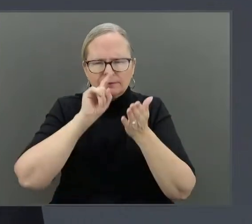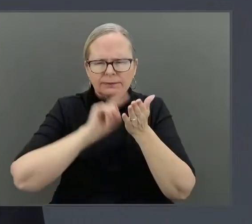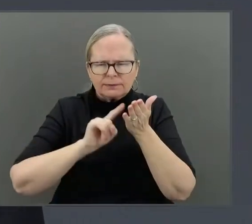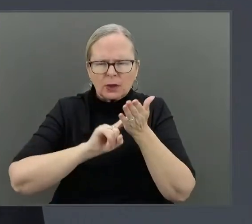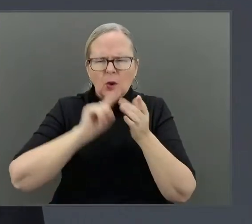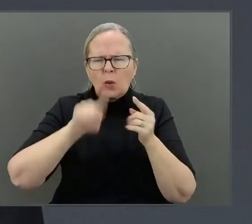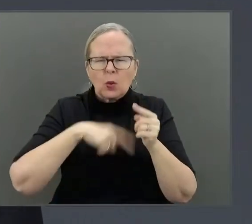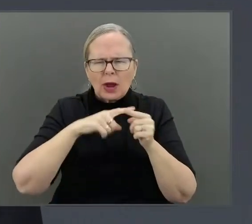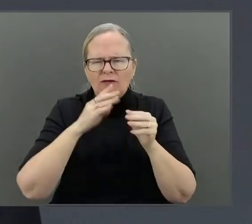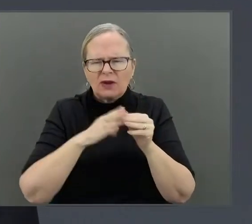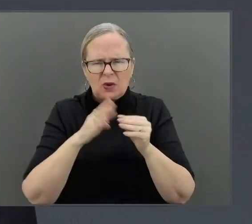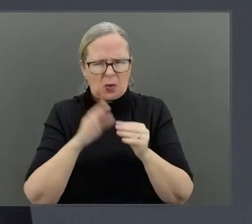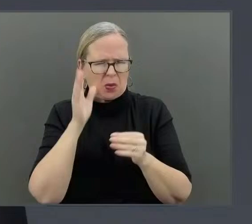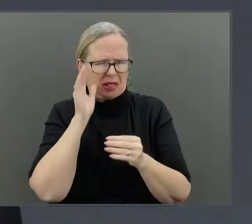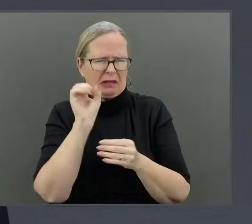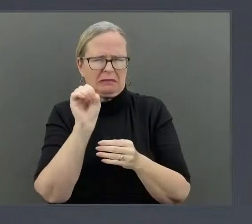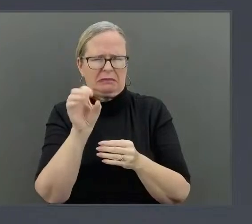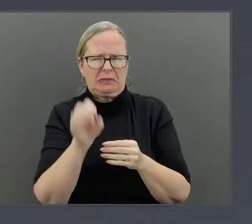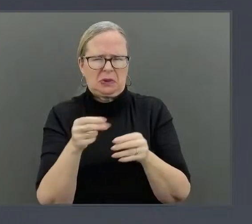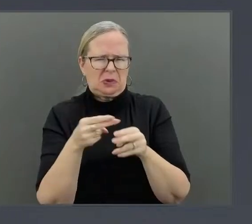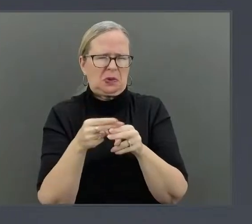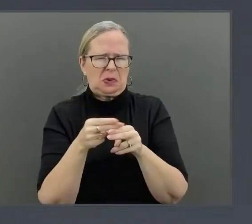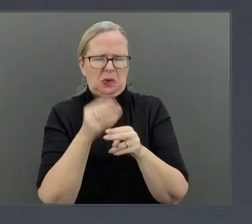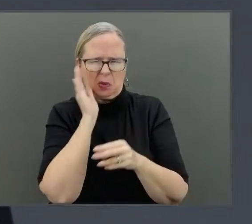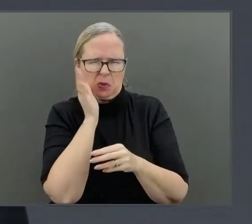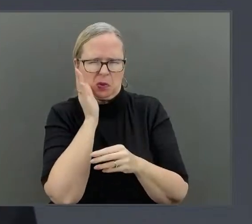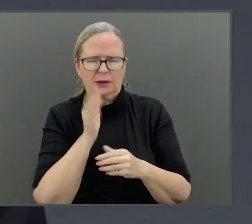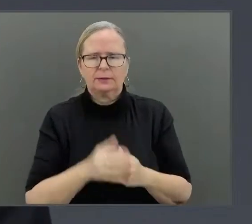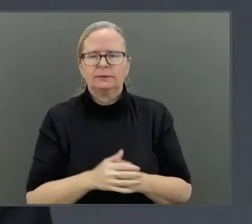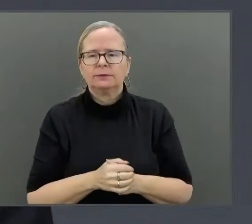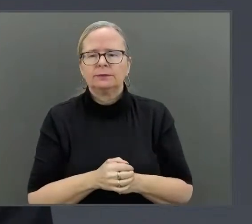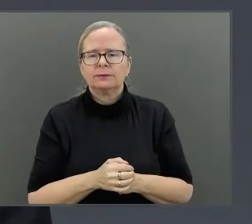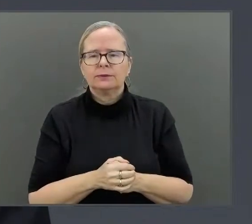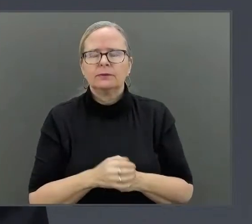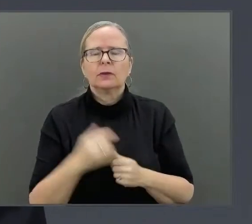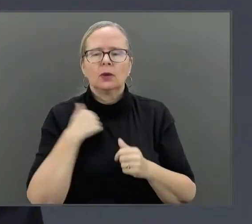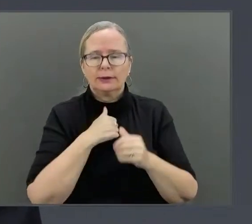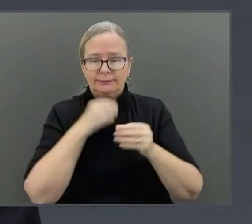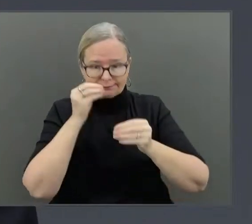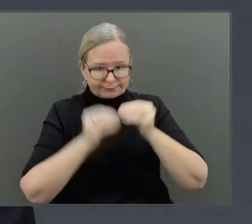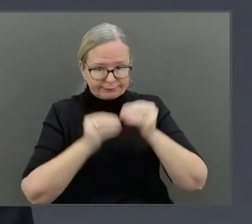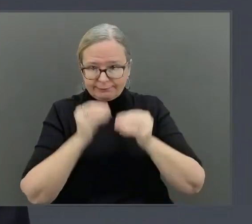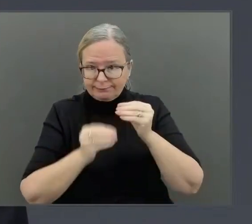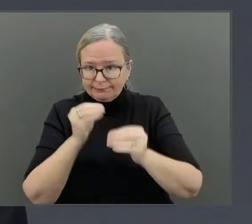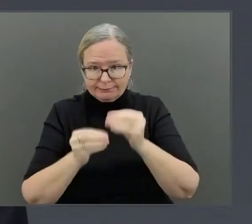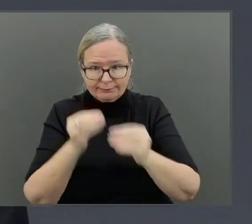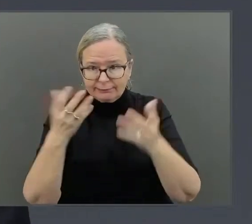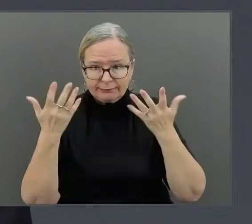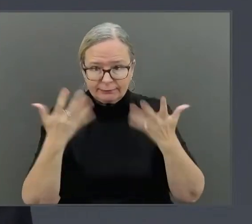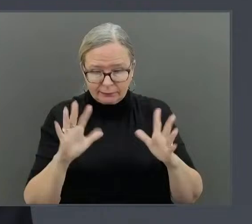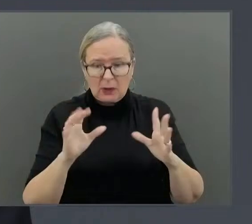the repair and restore water services to normal we want to thank calgarians for continuing to support